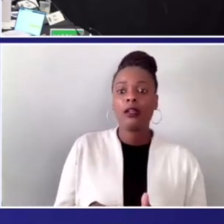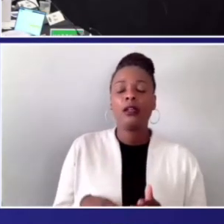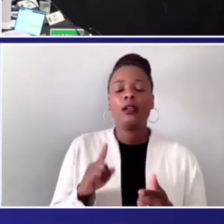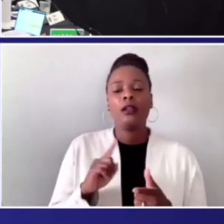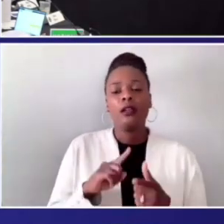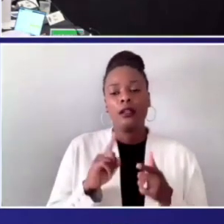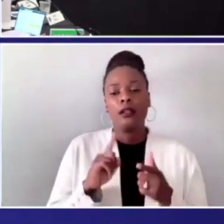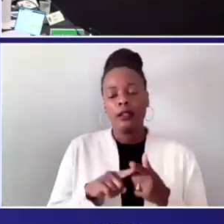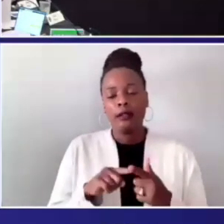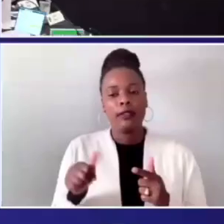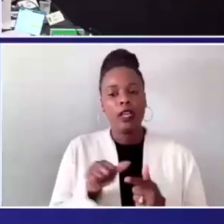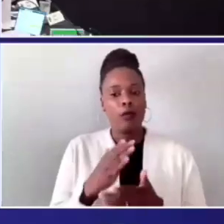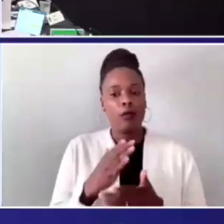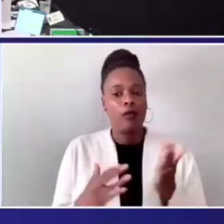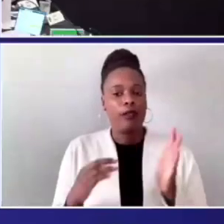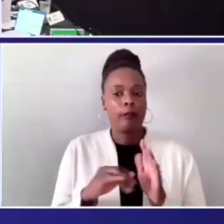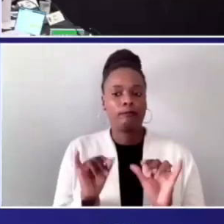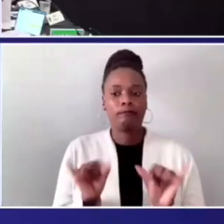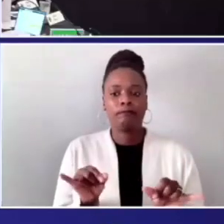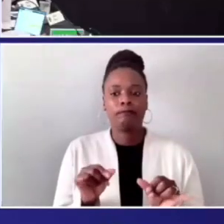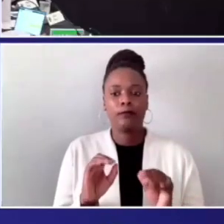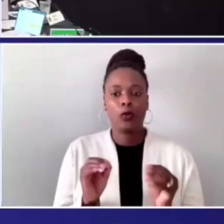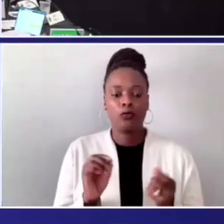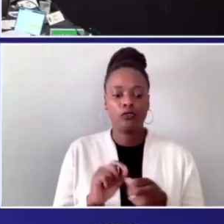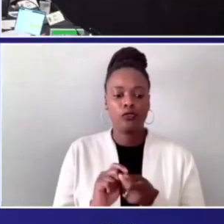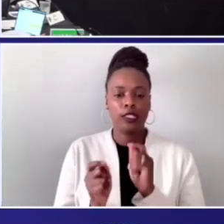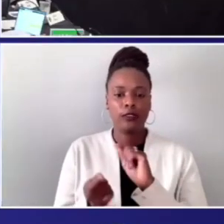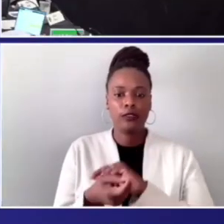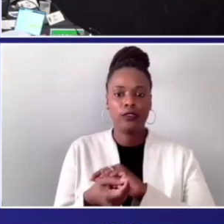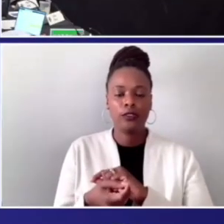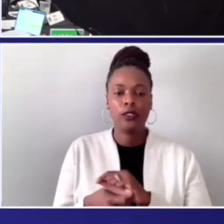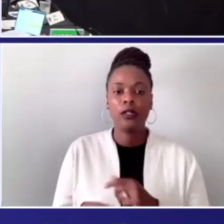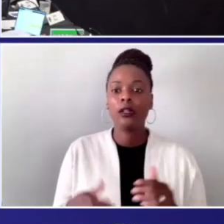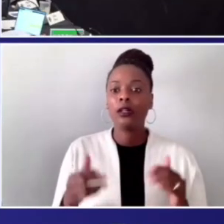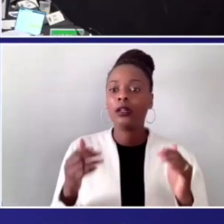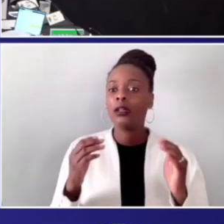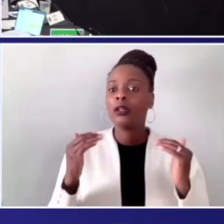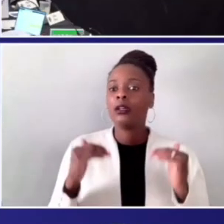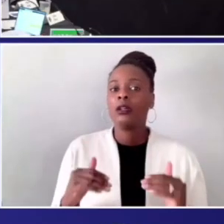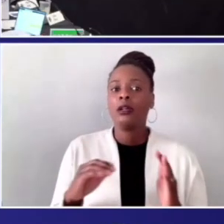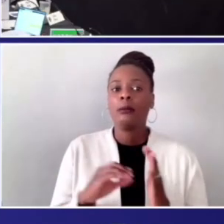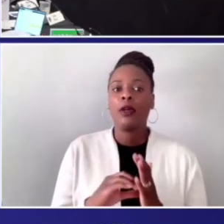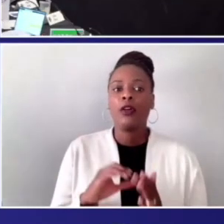as-is. Paragraph (5),